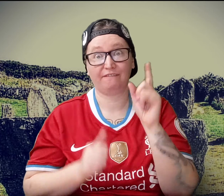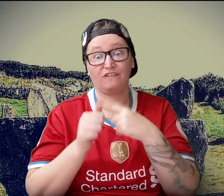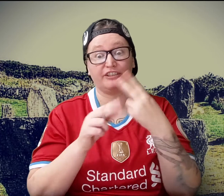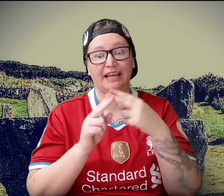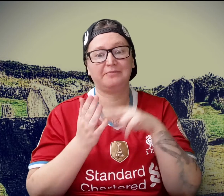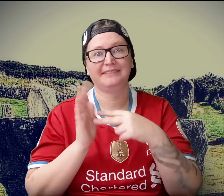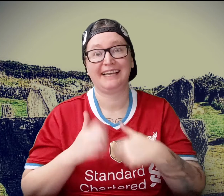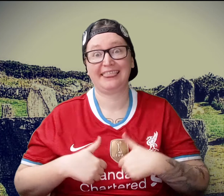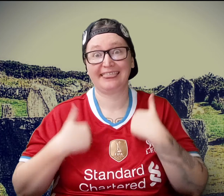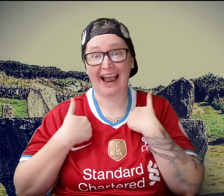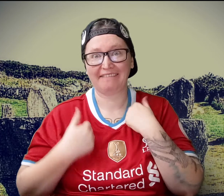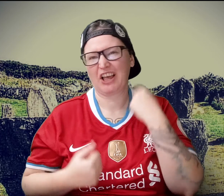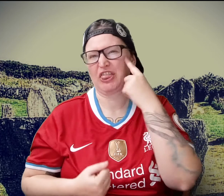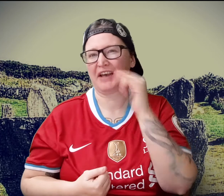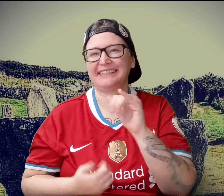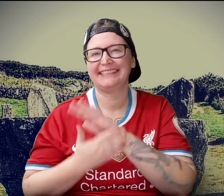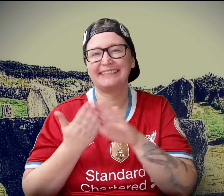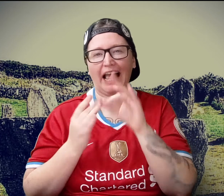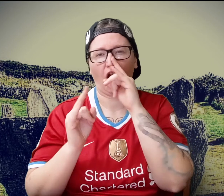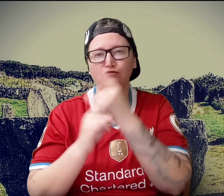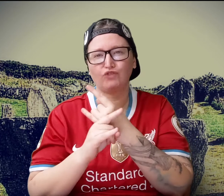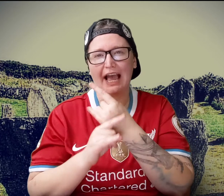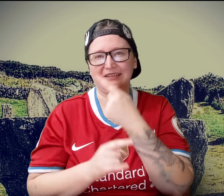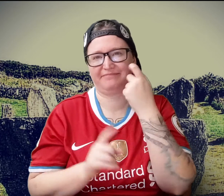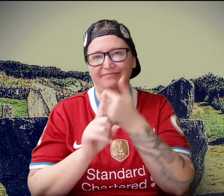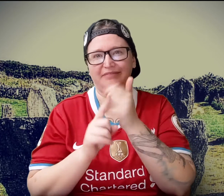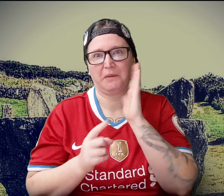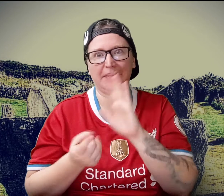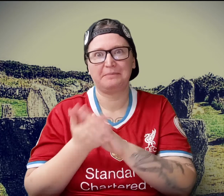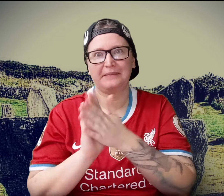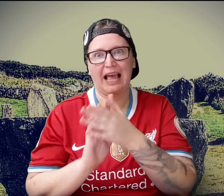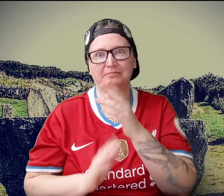and apparently that first name means life so I thought that that was kind of ironic